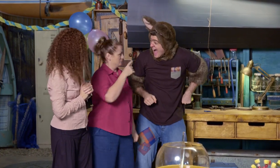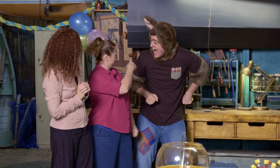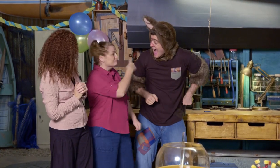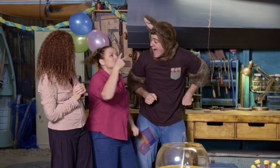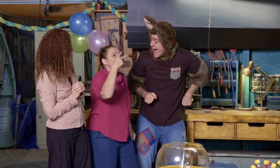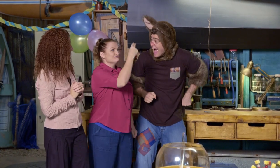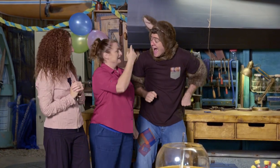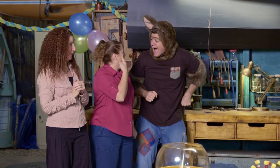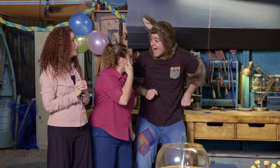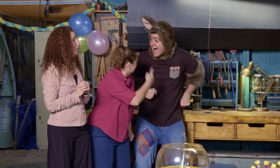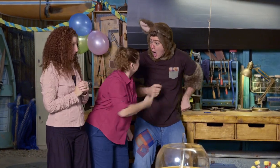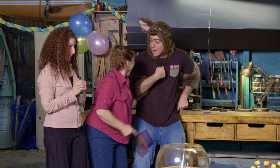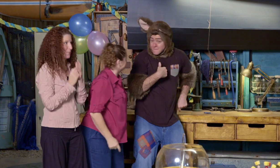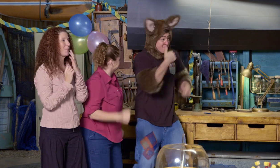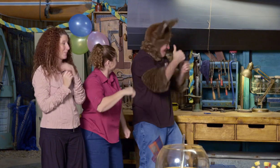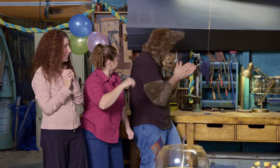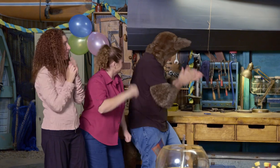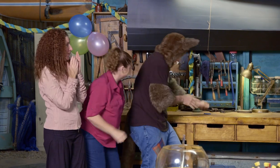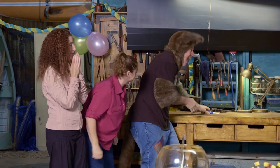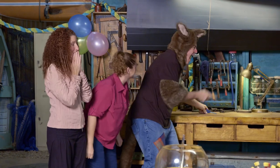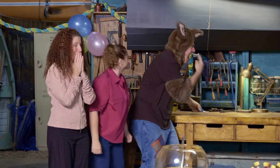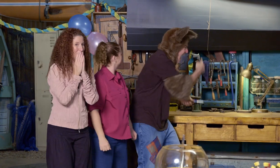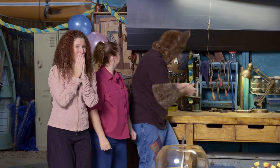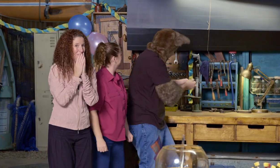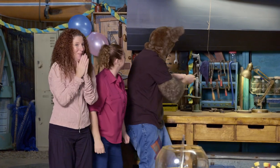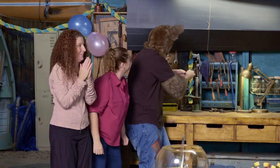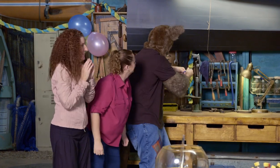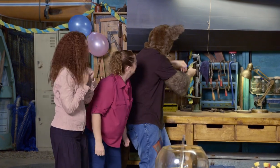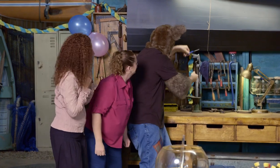Well, Possum, why don't you cut the string and see? OK.